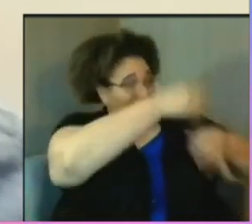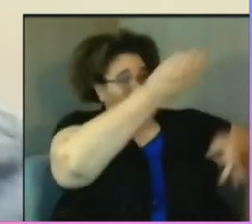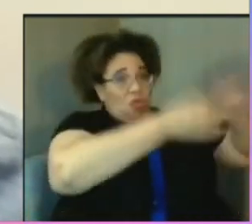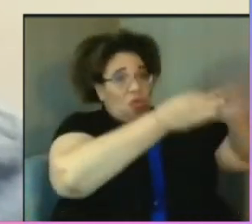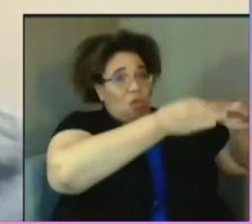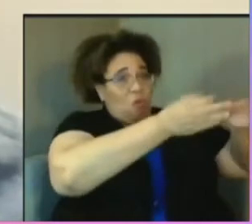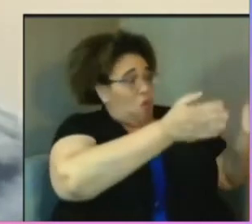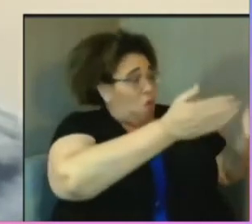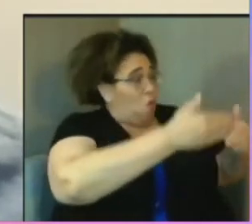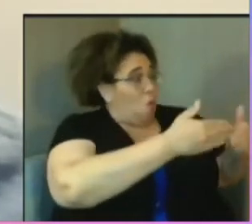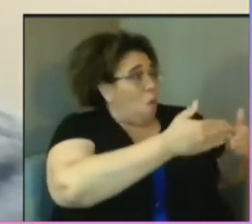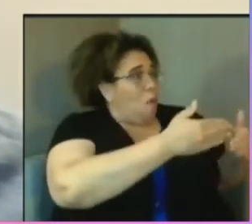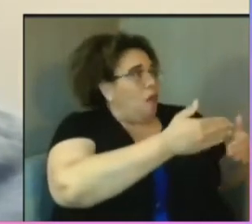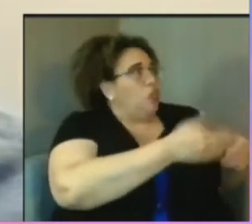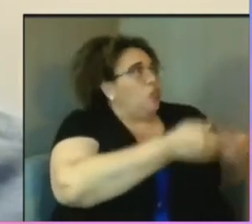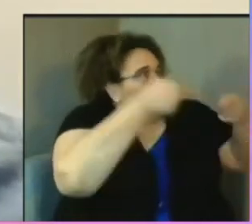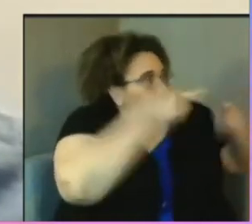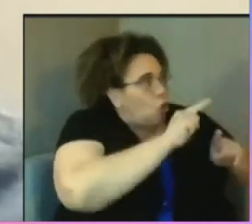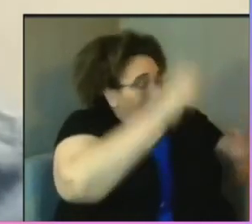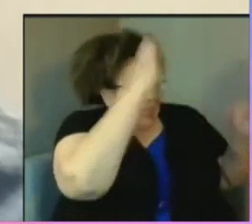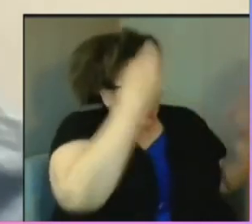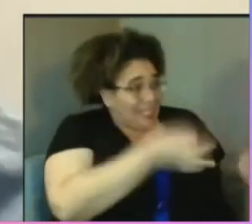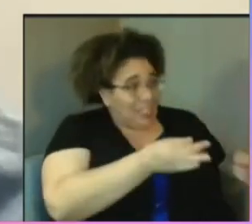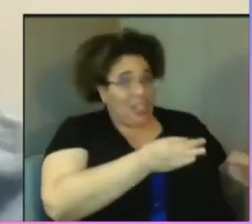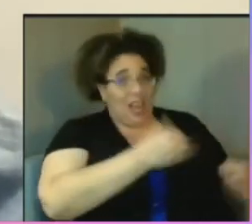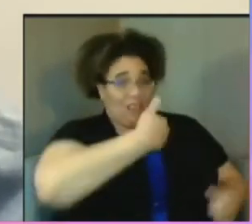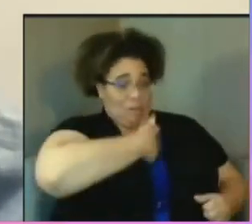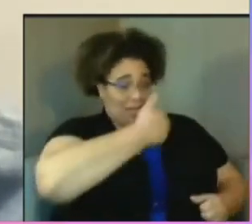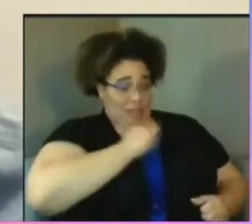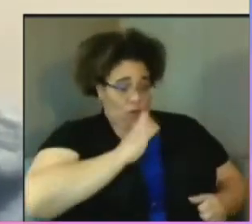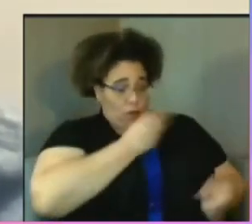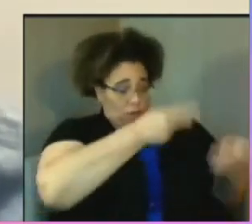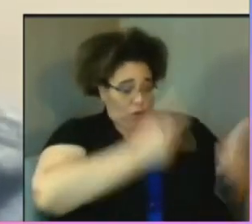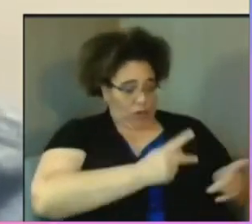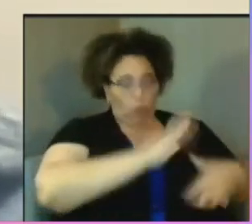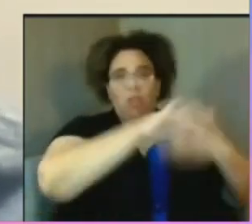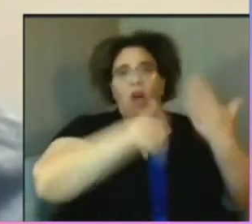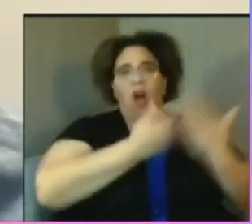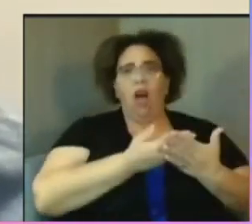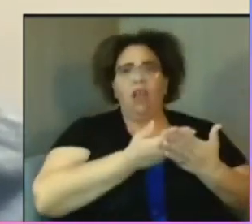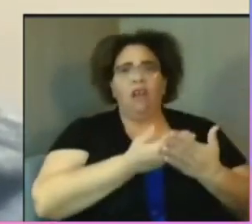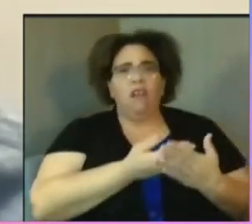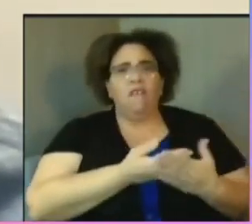is that with all of the privilege that I carry as a person who is formally educated,